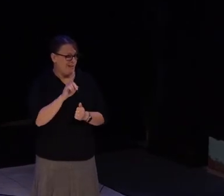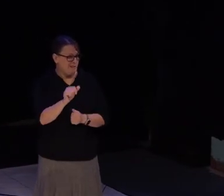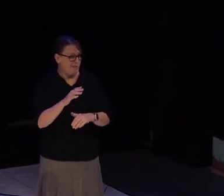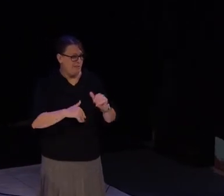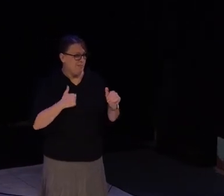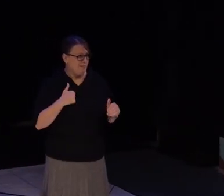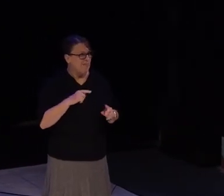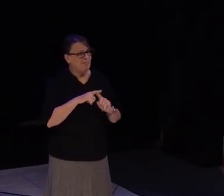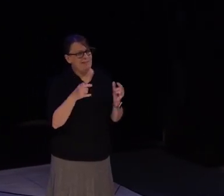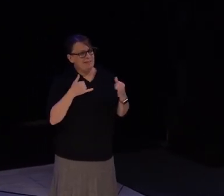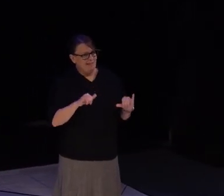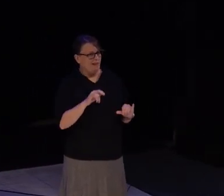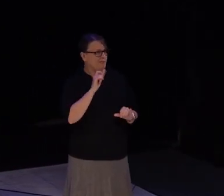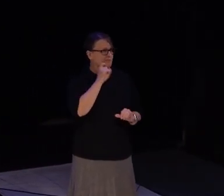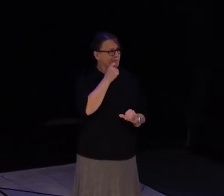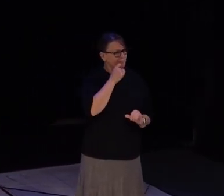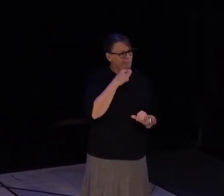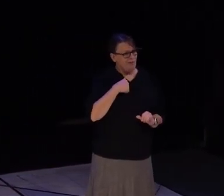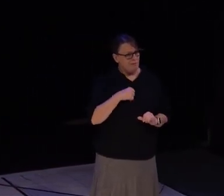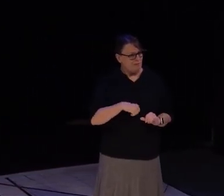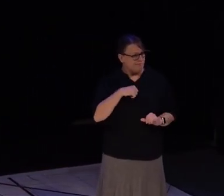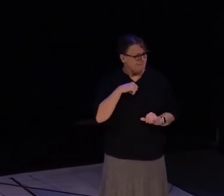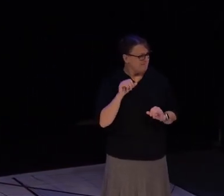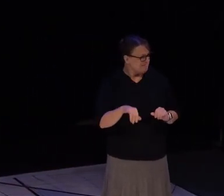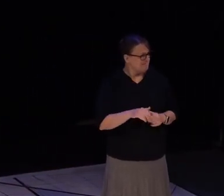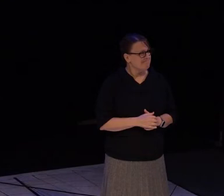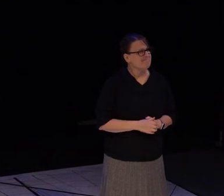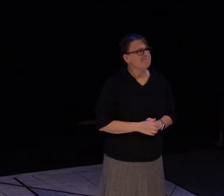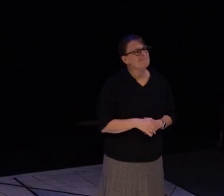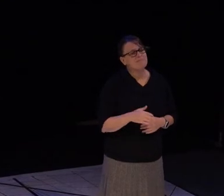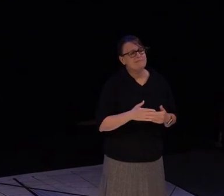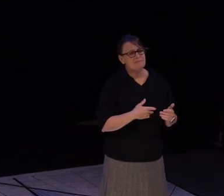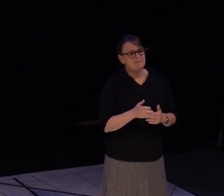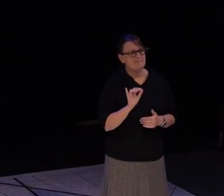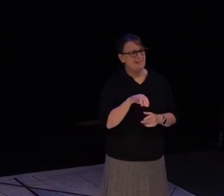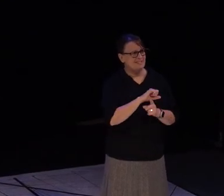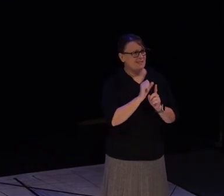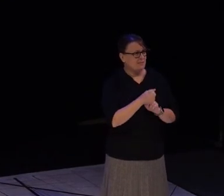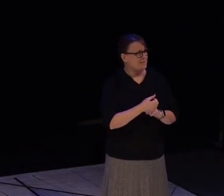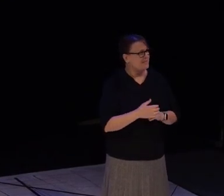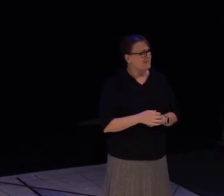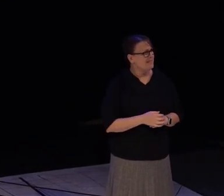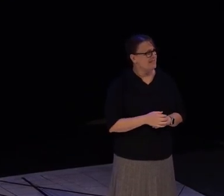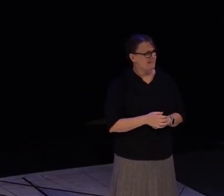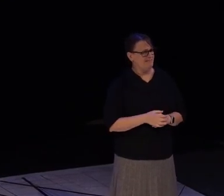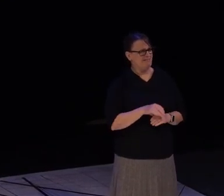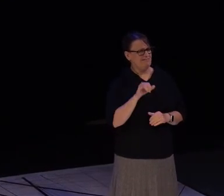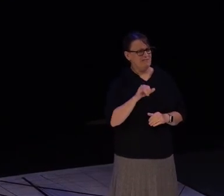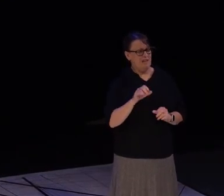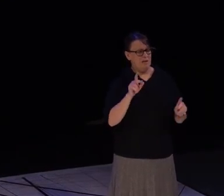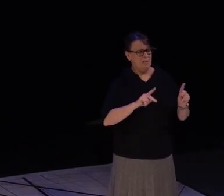but it's still one of my claim to fames today. But that situation, the fact that it just blew people's minds